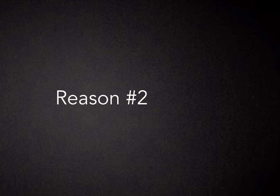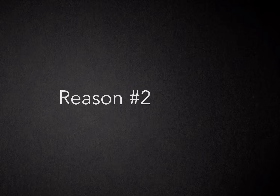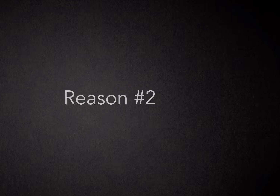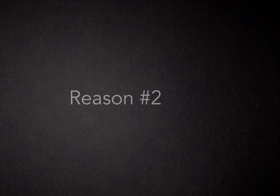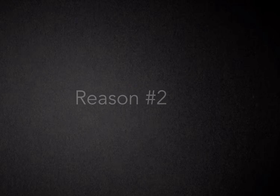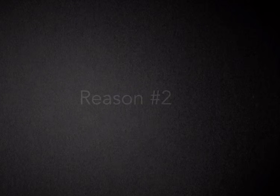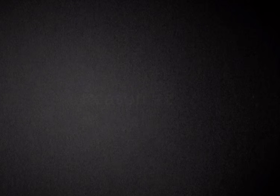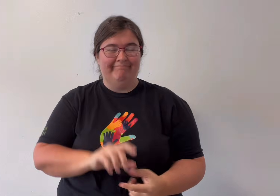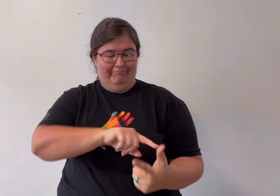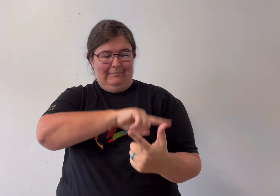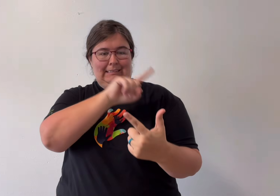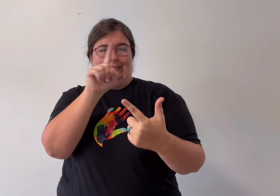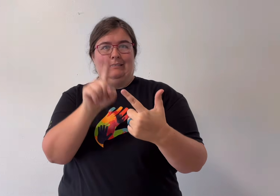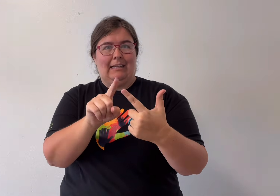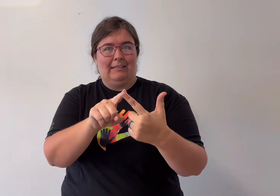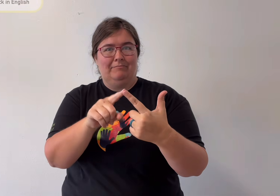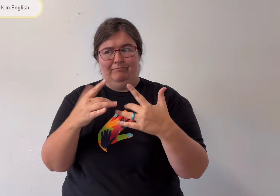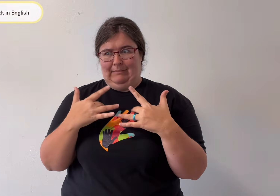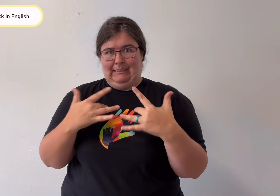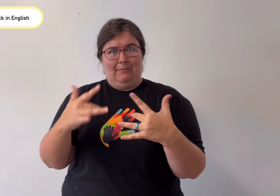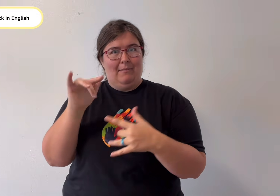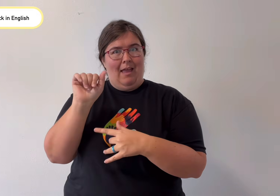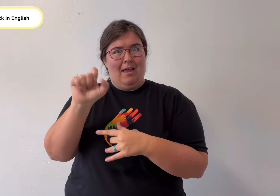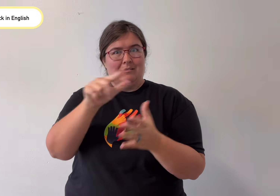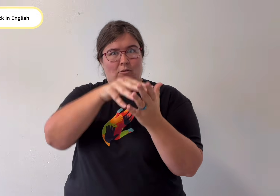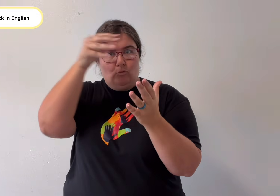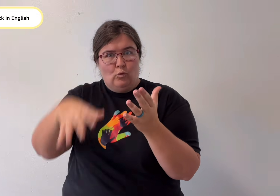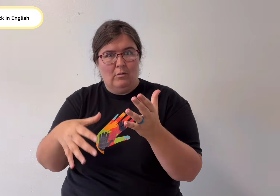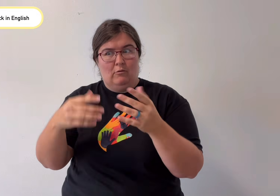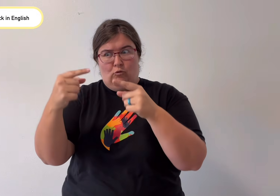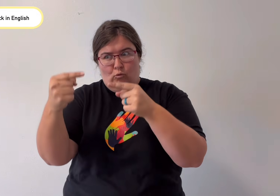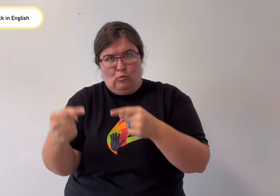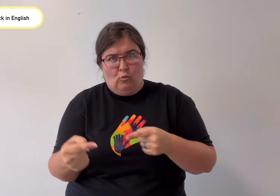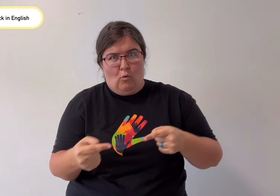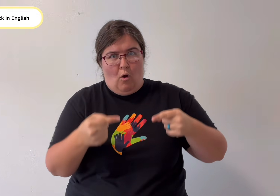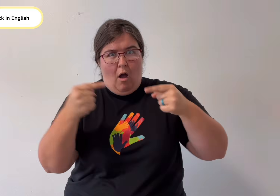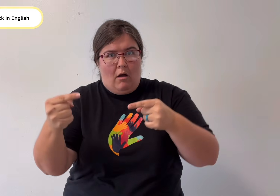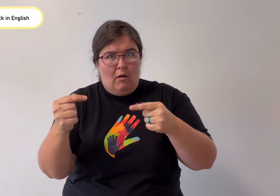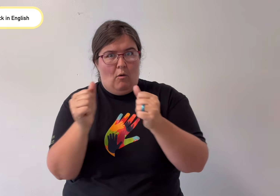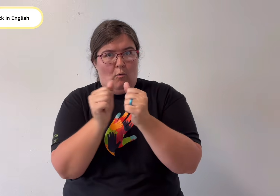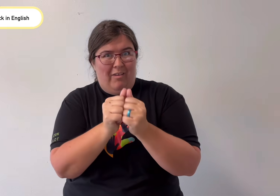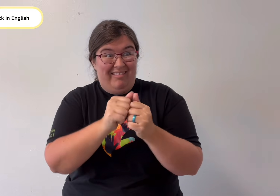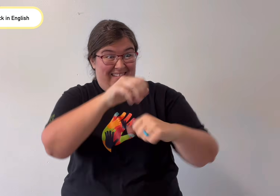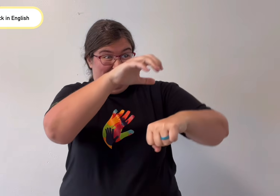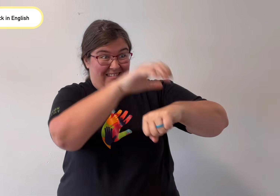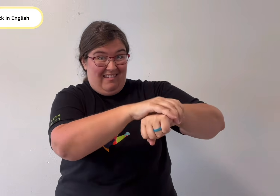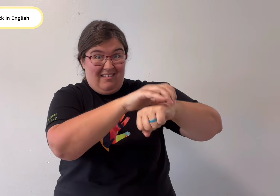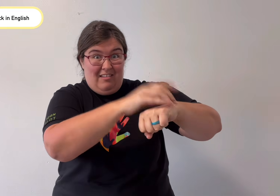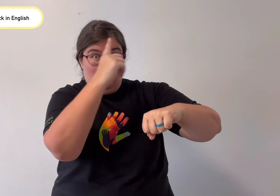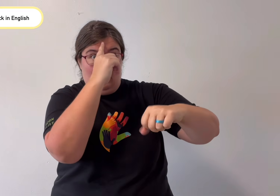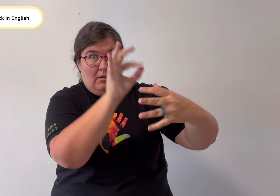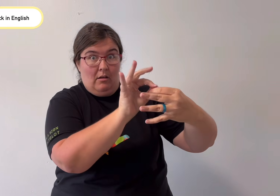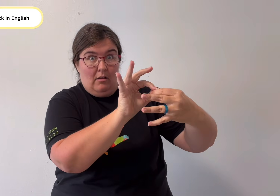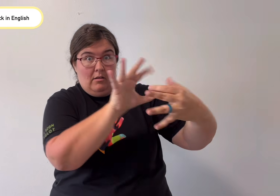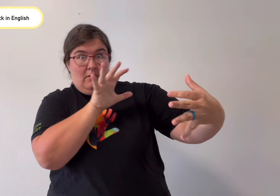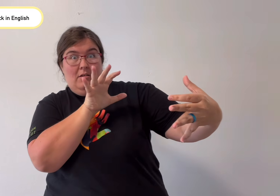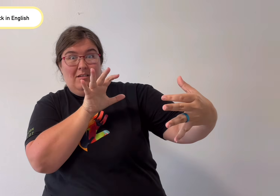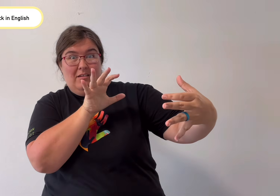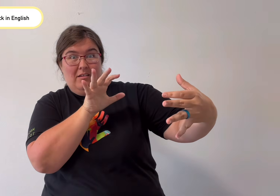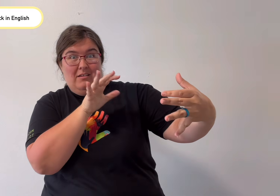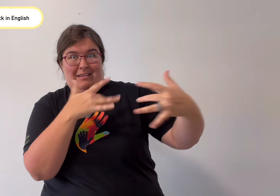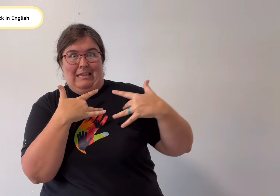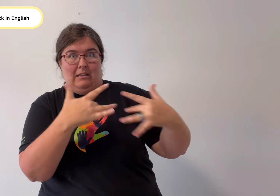Reason number two, typically ASL students struggle to disconnect mentally from English.